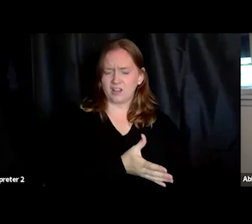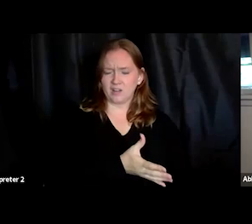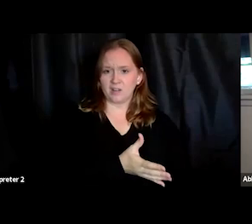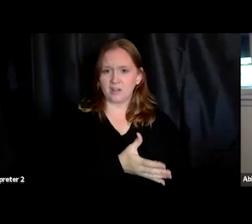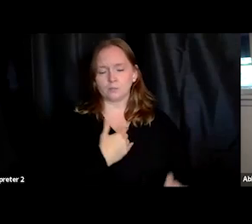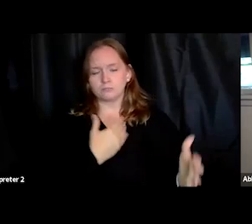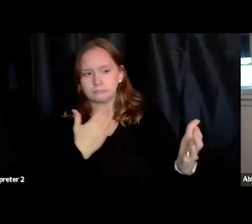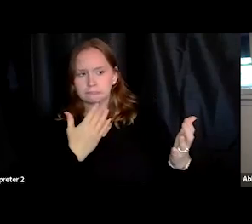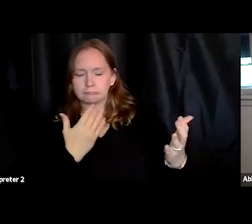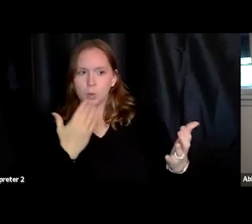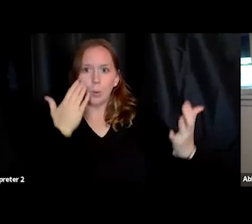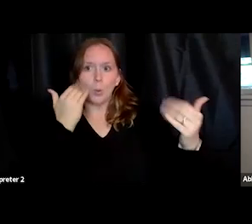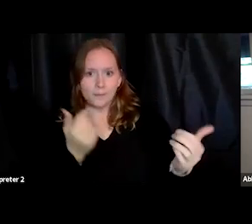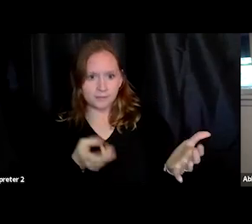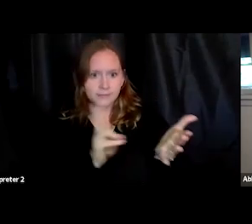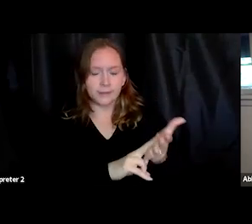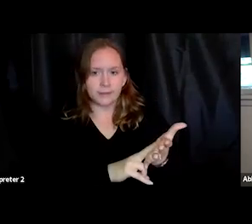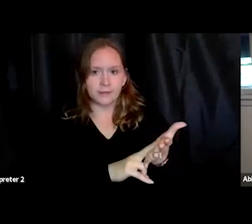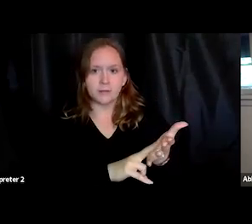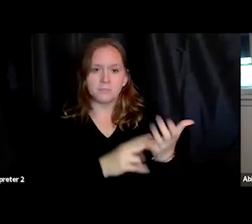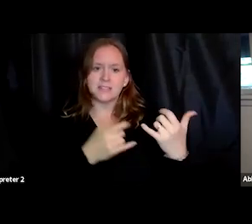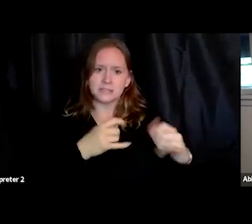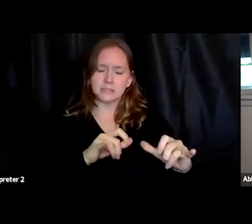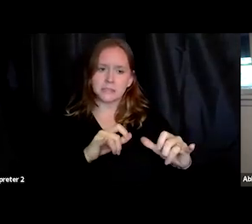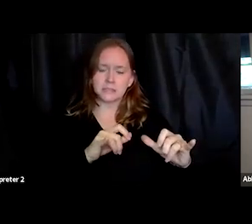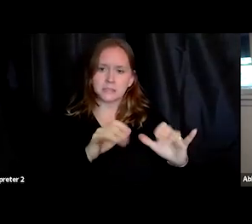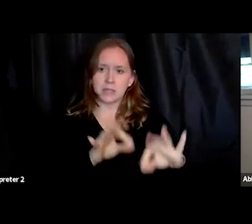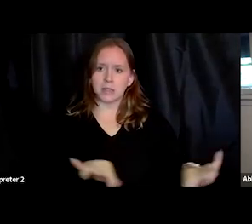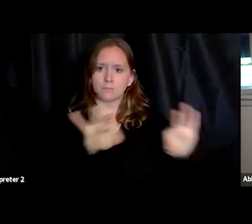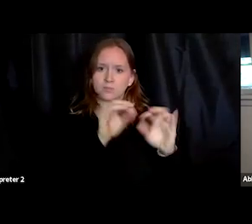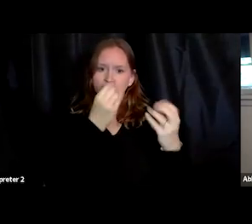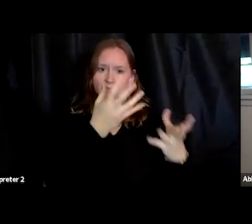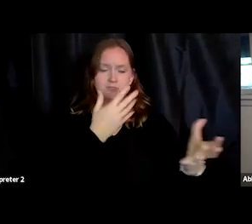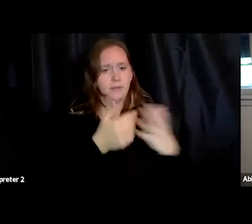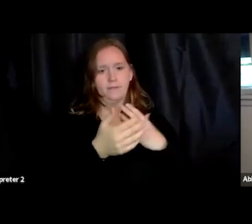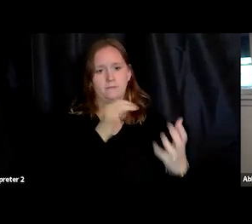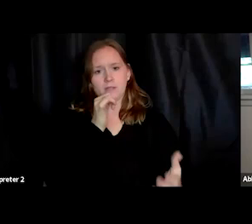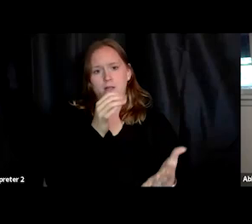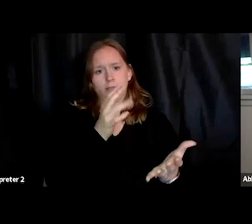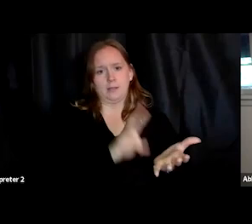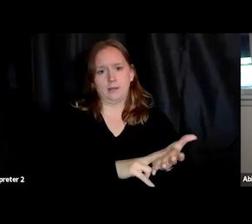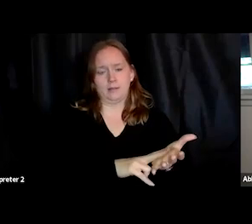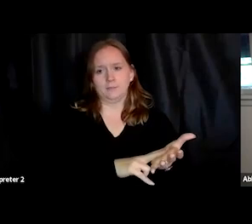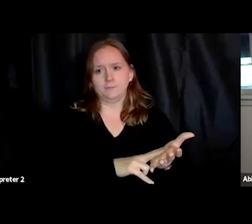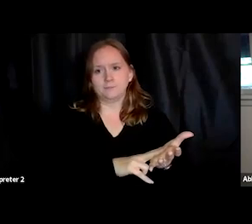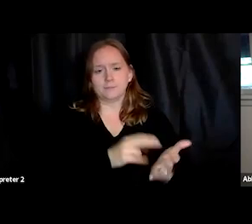It is still really critical collateral information when it's not signed. A couple of resources that we have